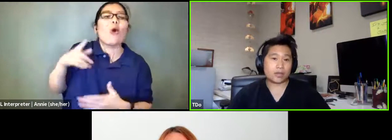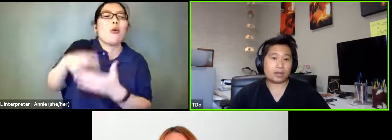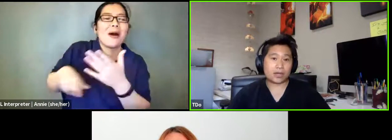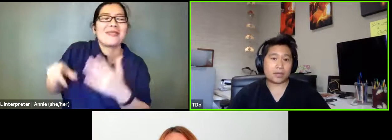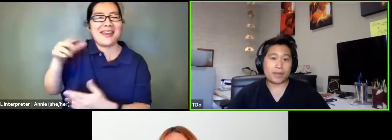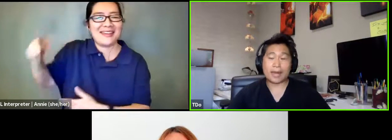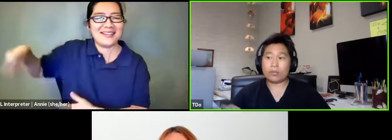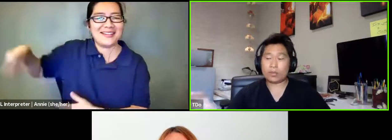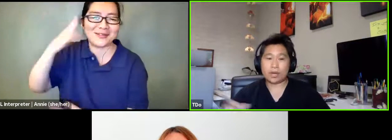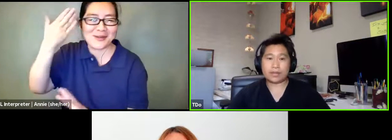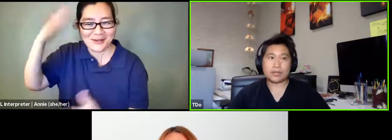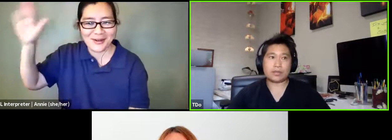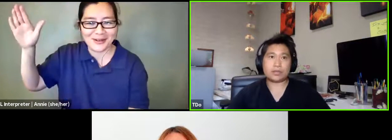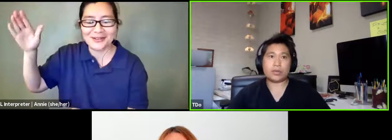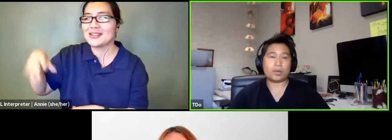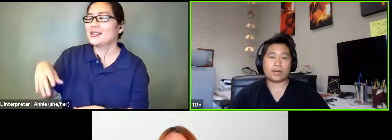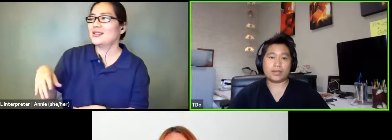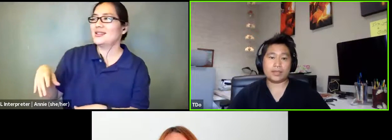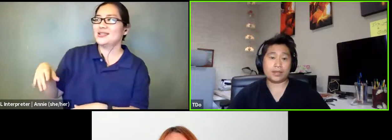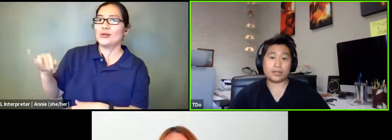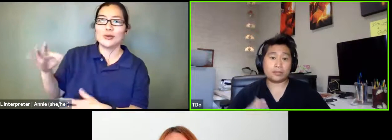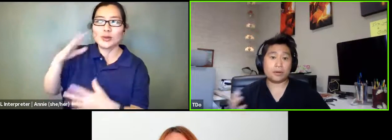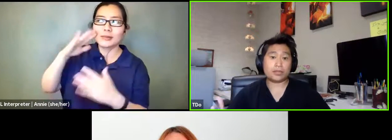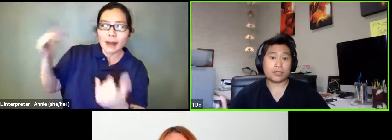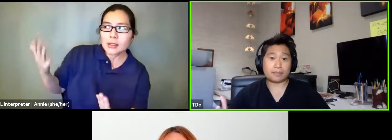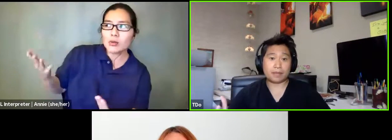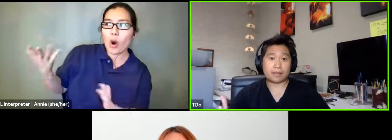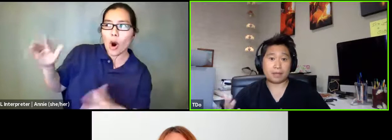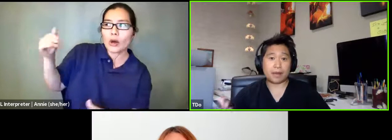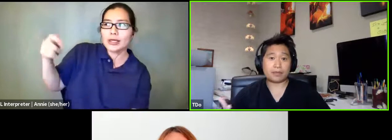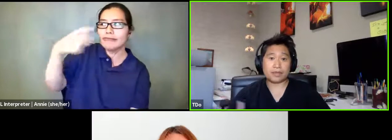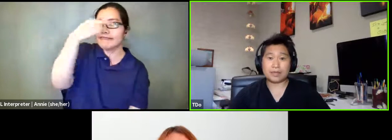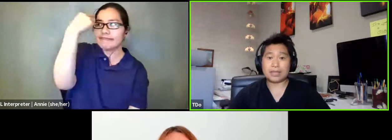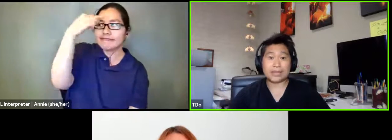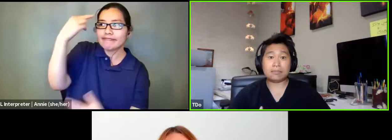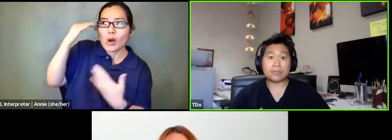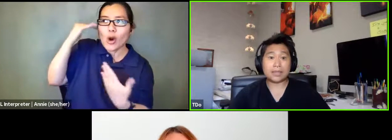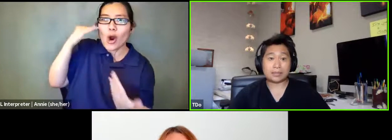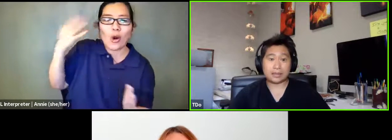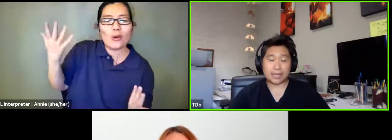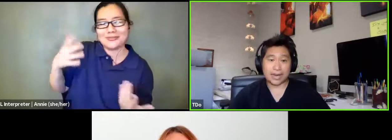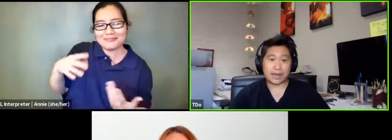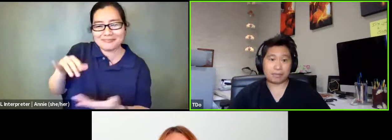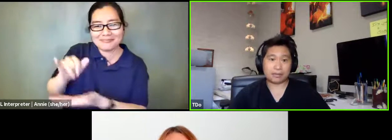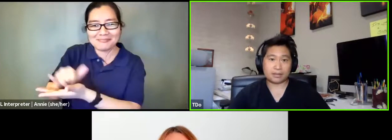as we brought it up - we want our CEO to post something about this. Immediately it happened.